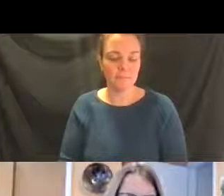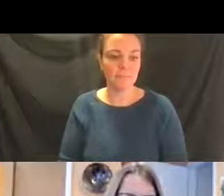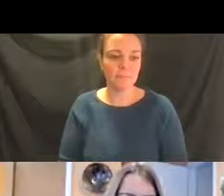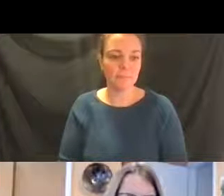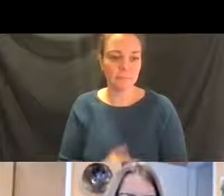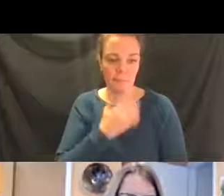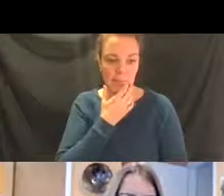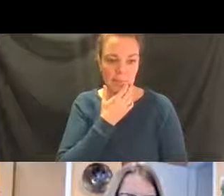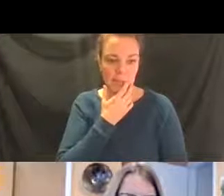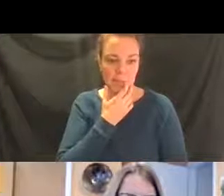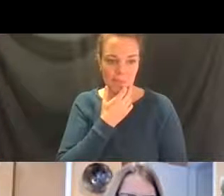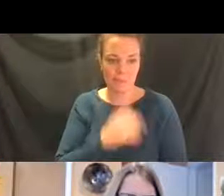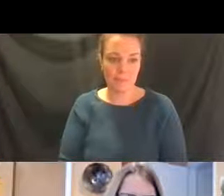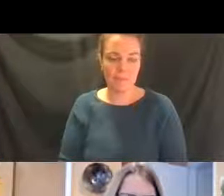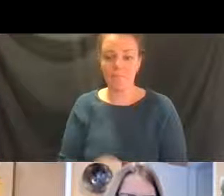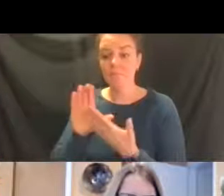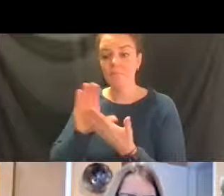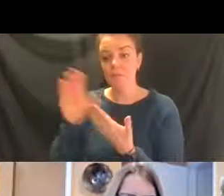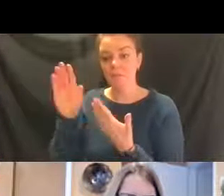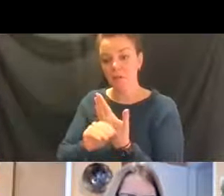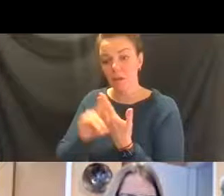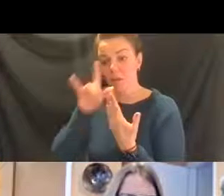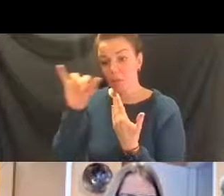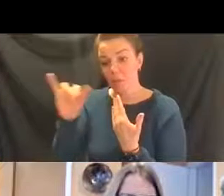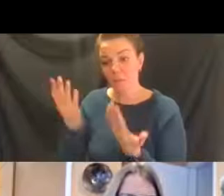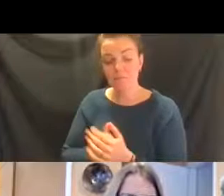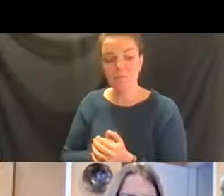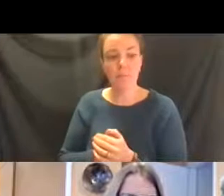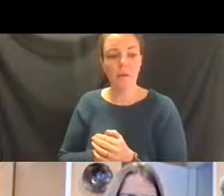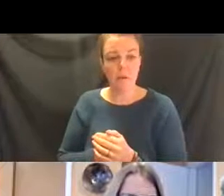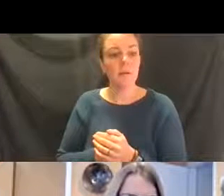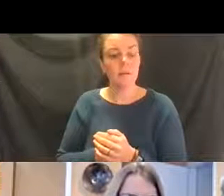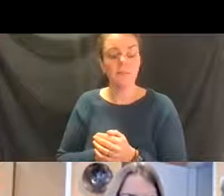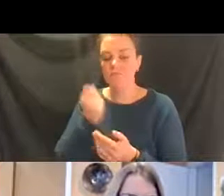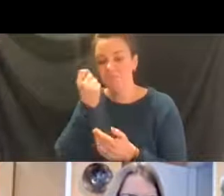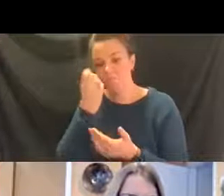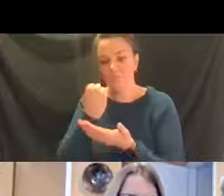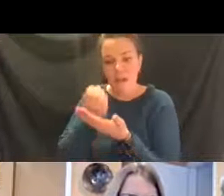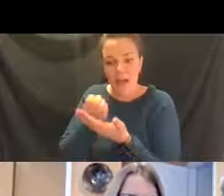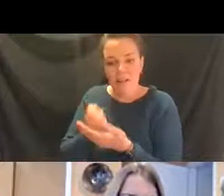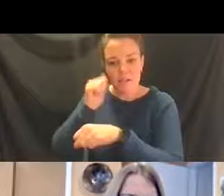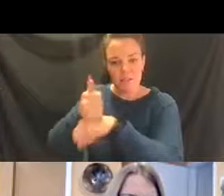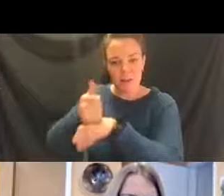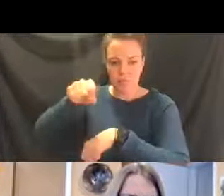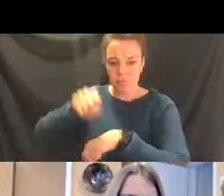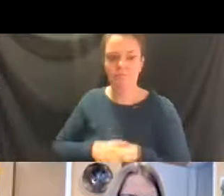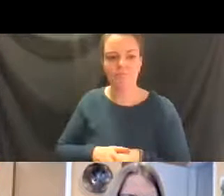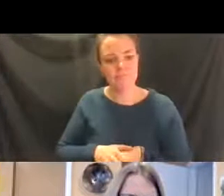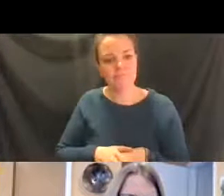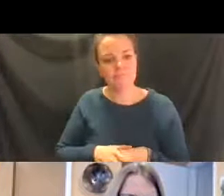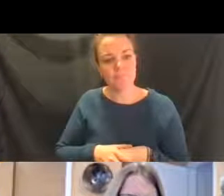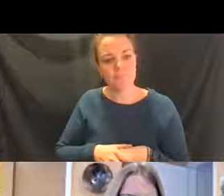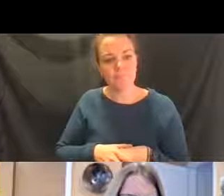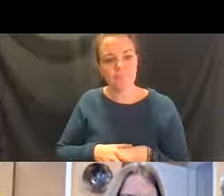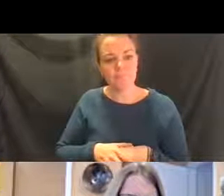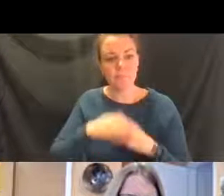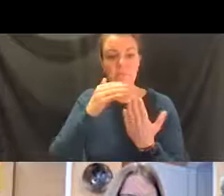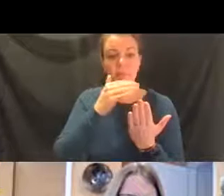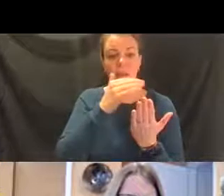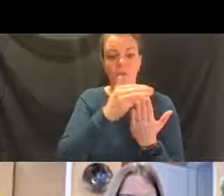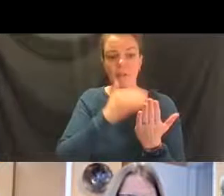a little bit about the curriculum. It is evidence-based the lessons cover understanding